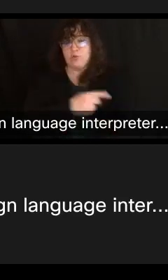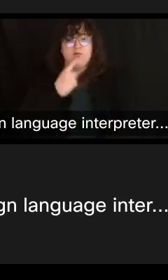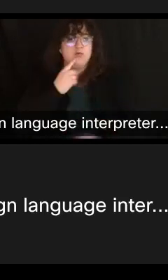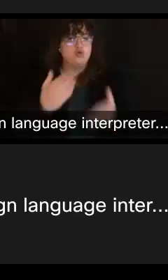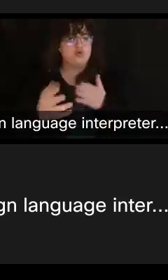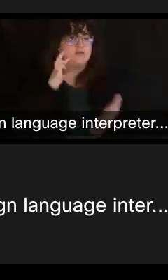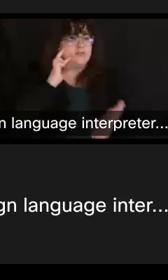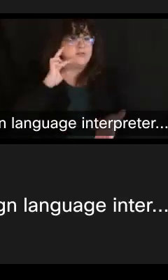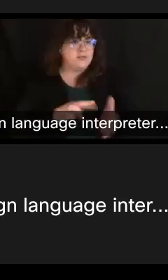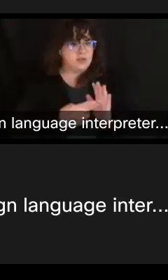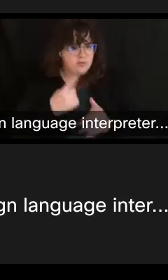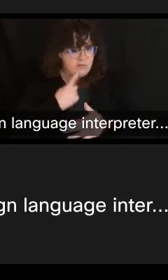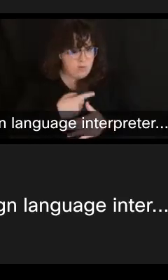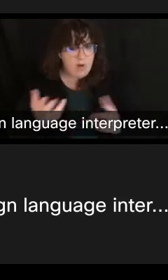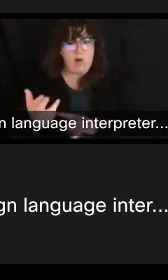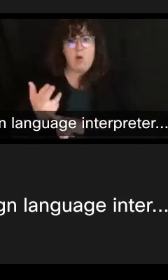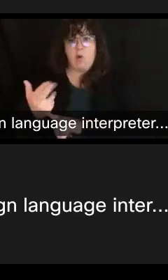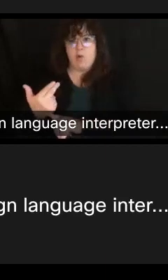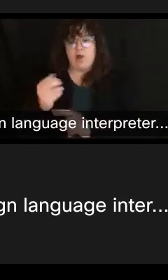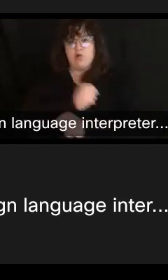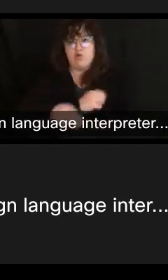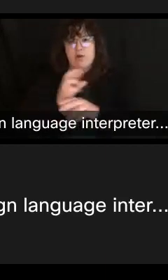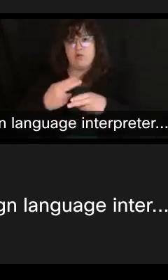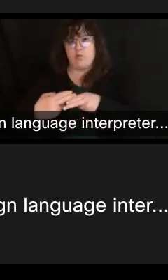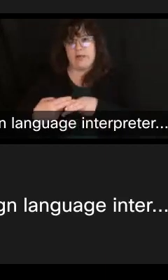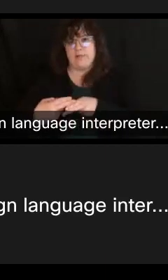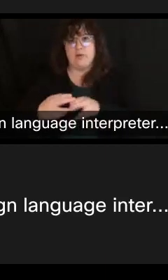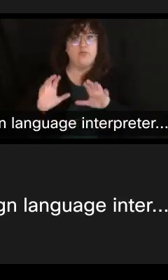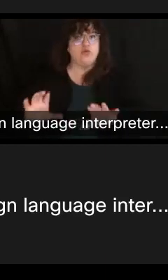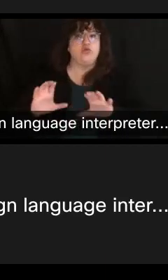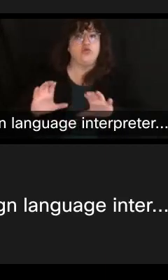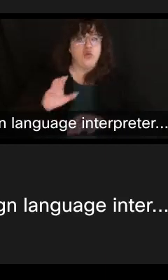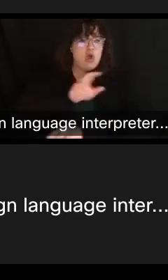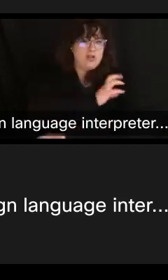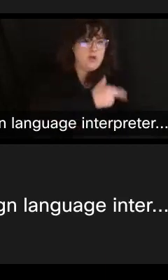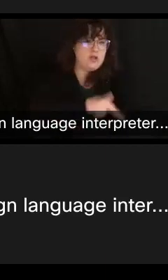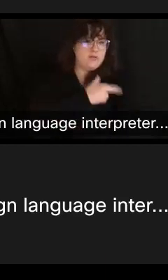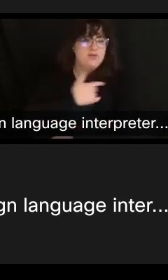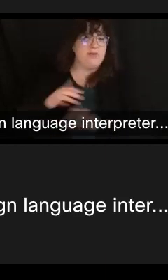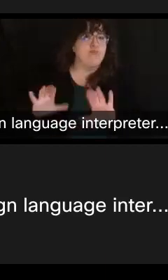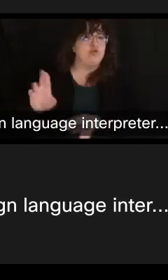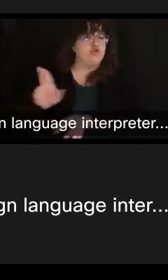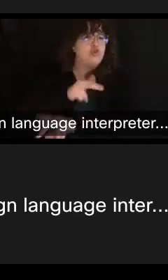respite has consistently been pushed by hospitals for those kids that are stuck in the hospital."